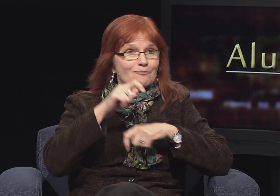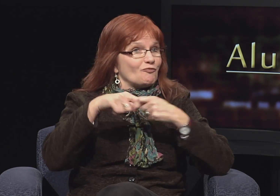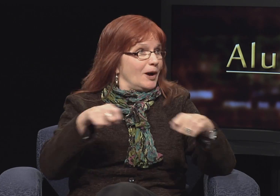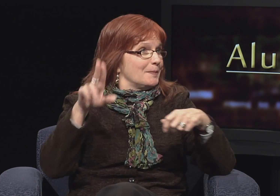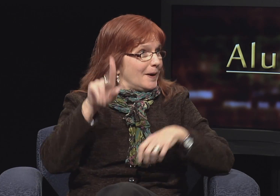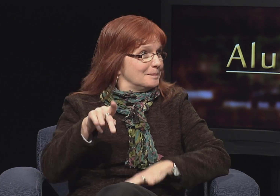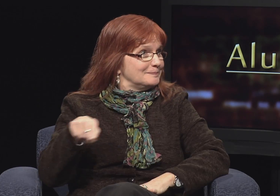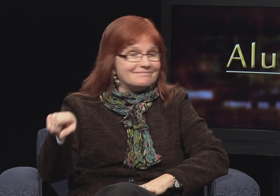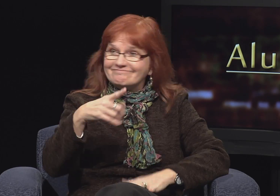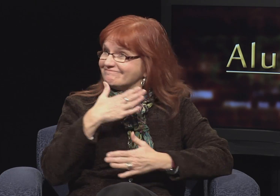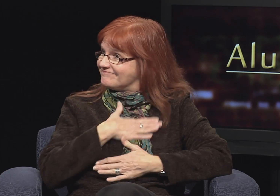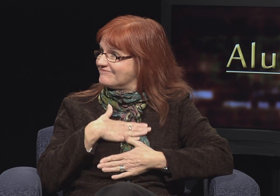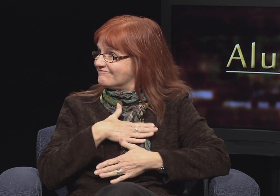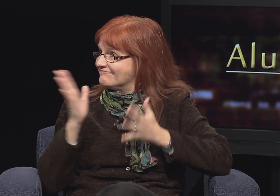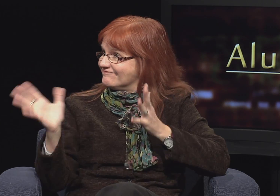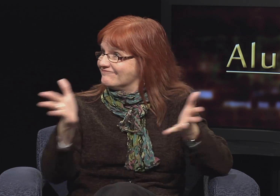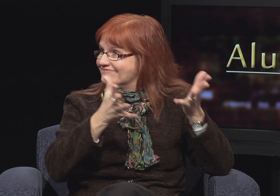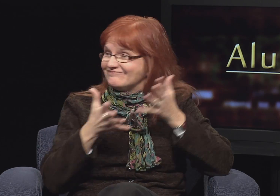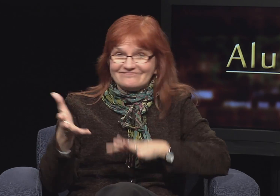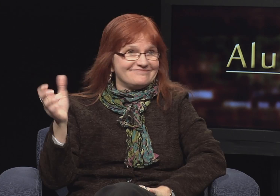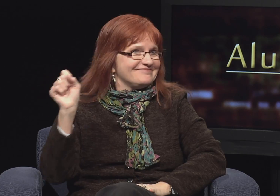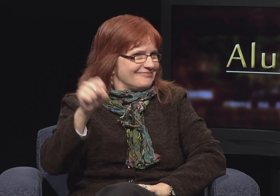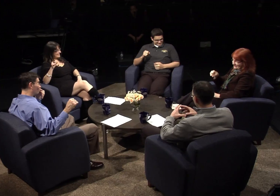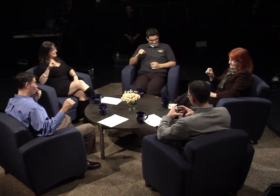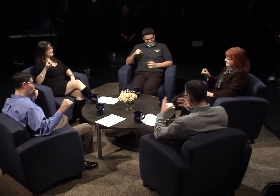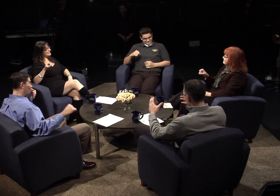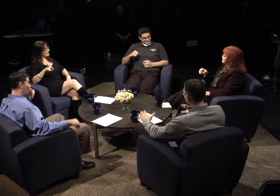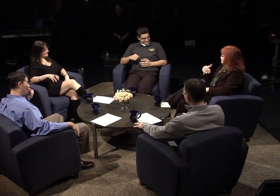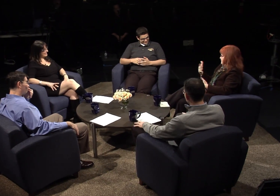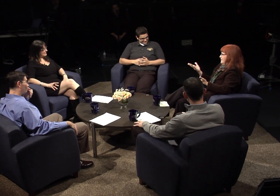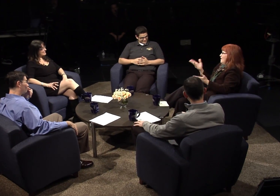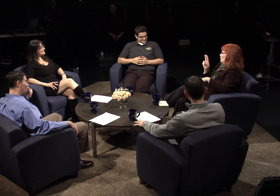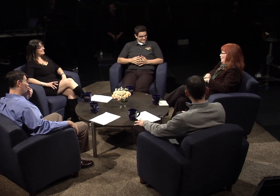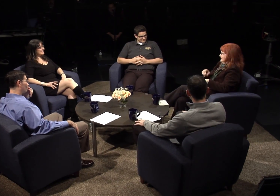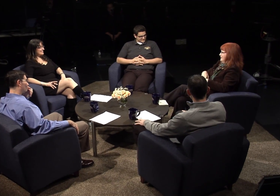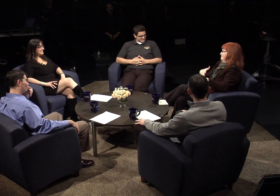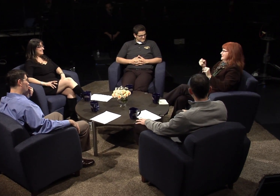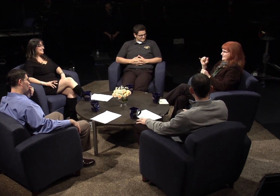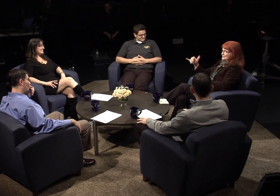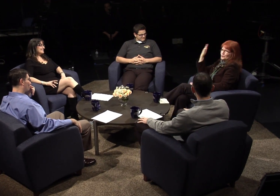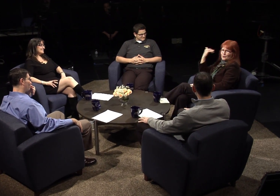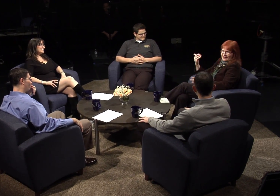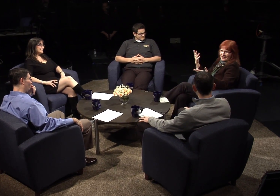This concludes our show. Wow, time went by quickly!